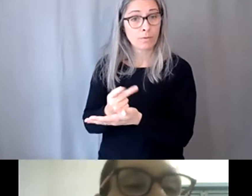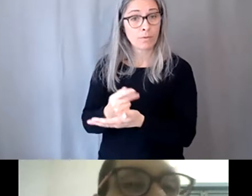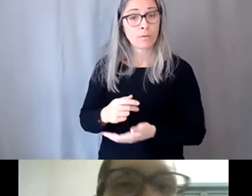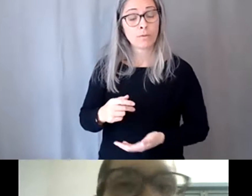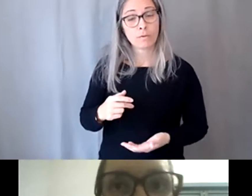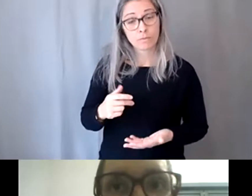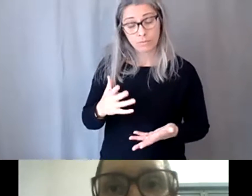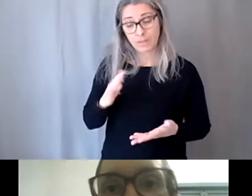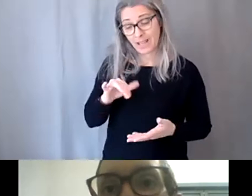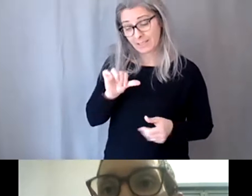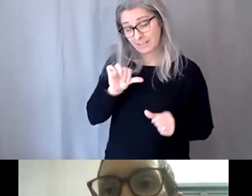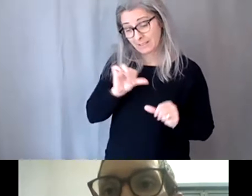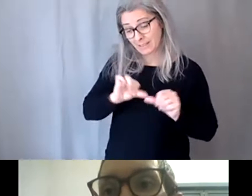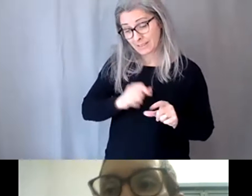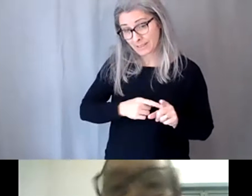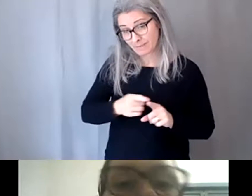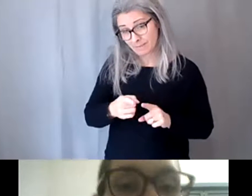that are made